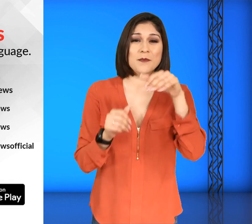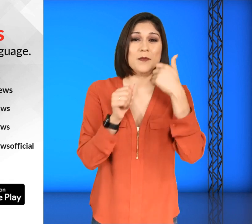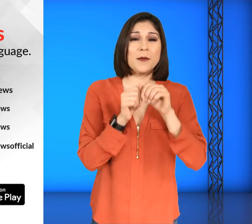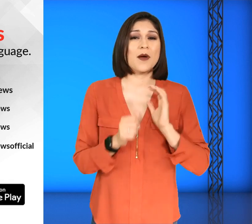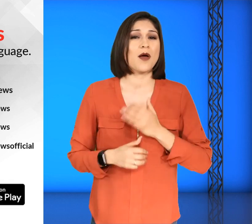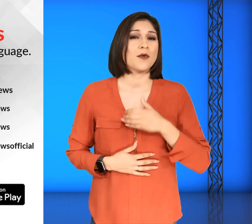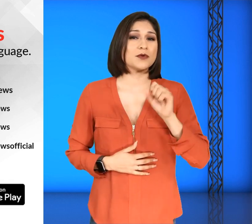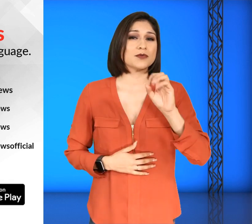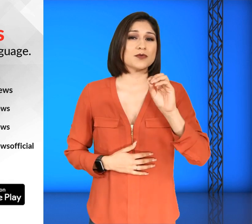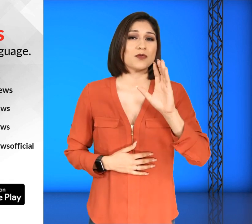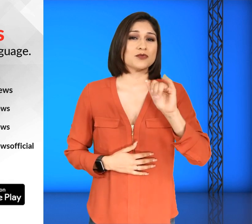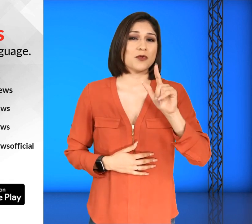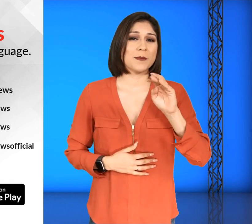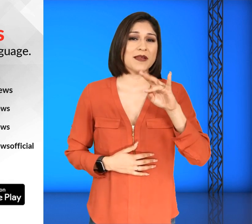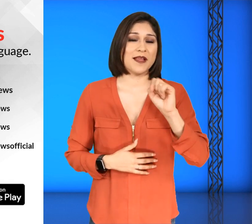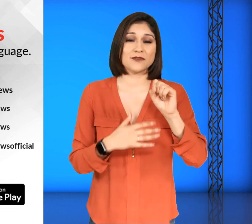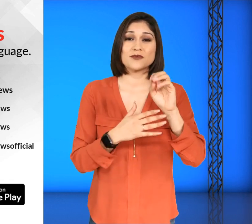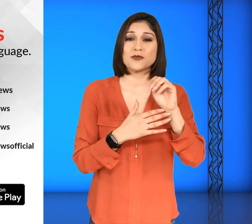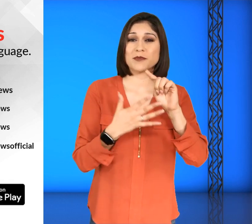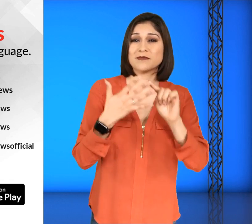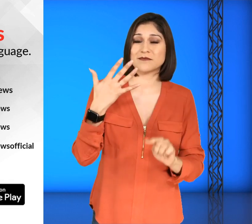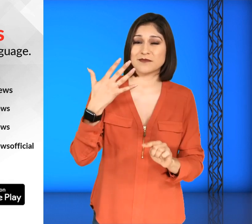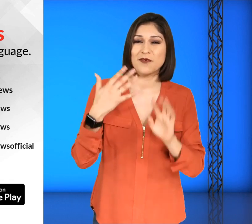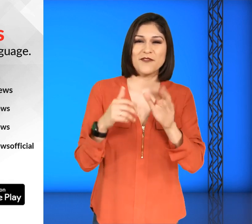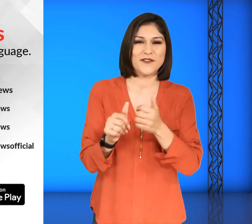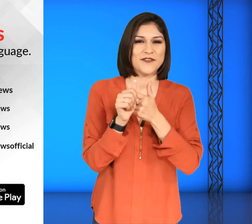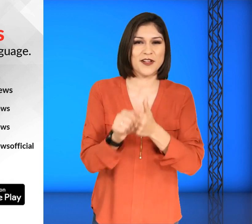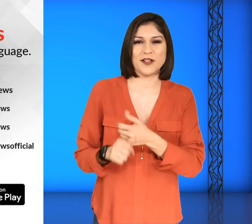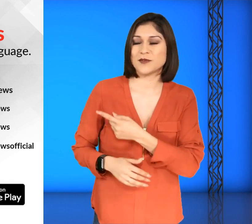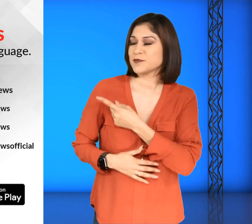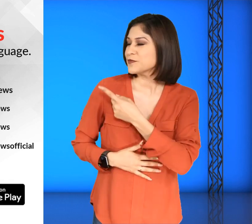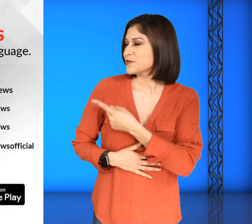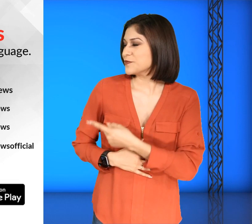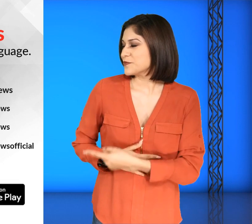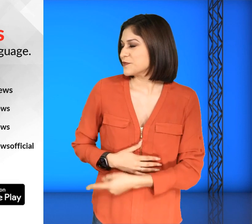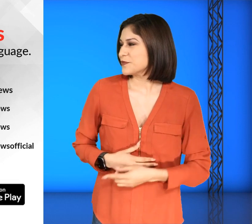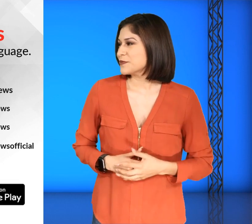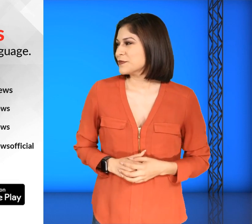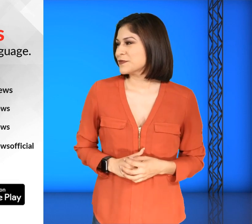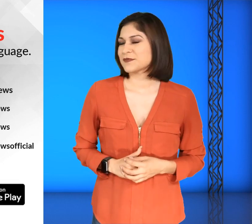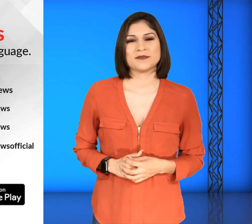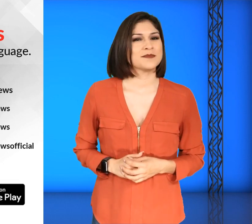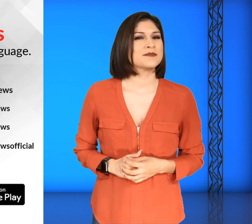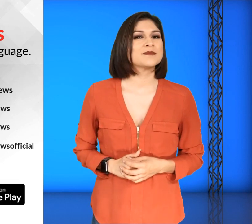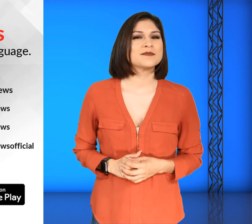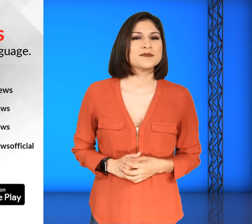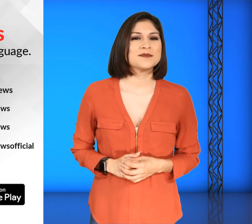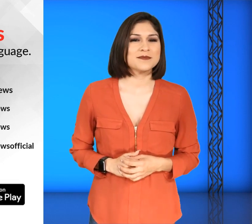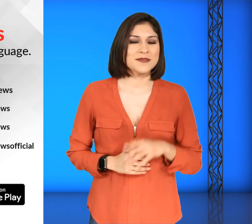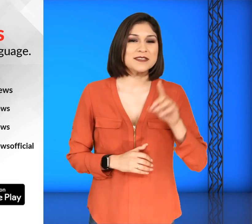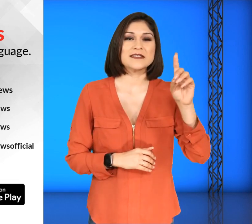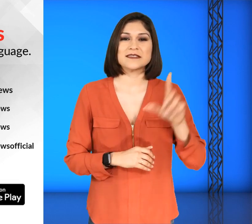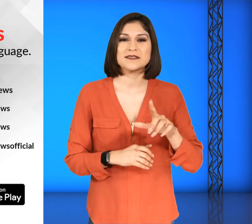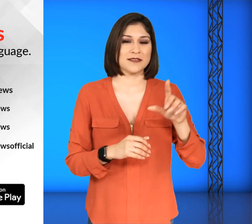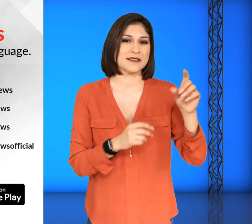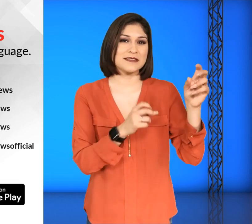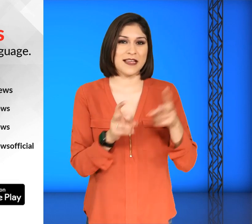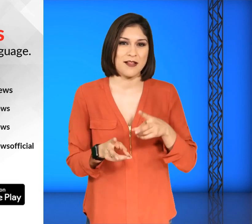Remember to follow us on all of our social media platforms and be sure to download our